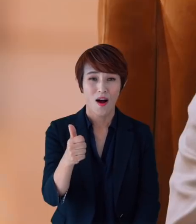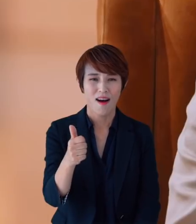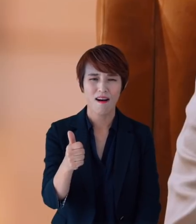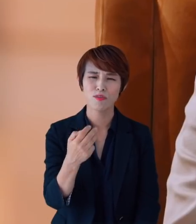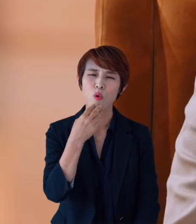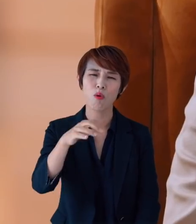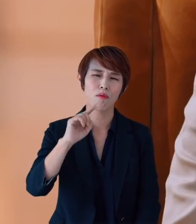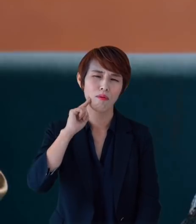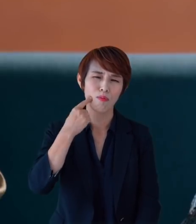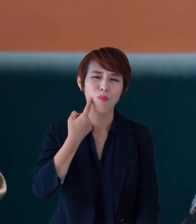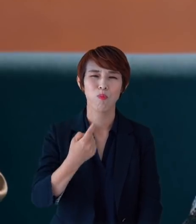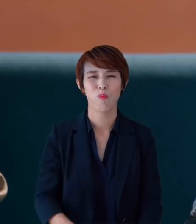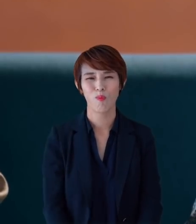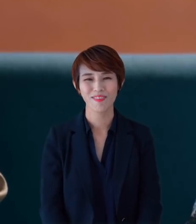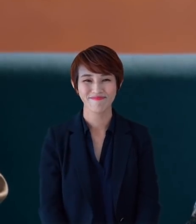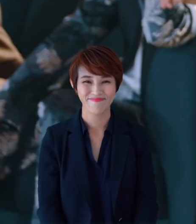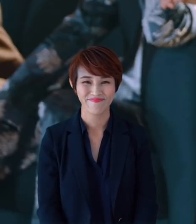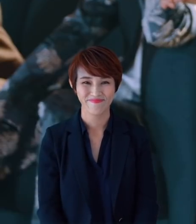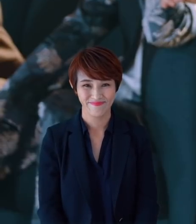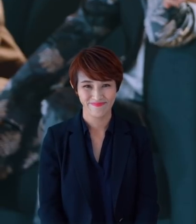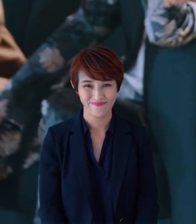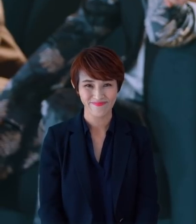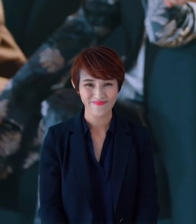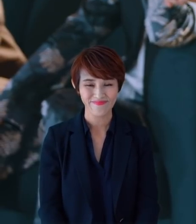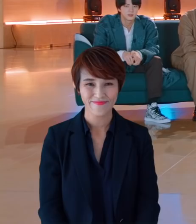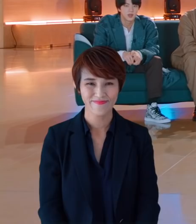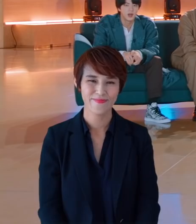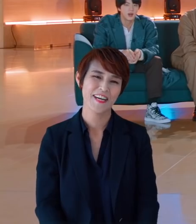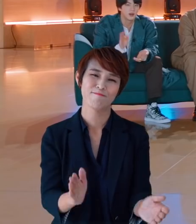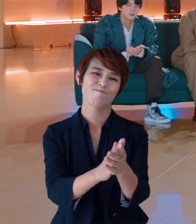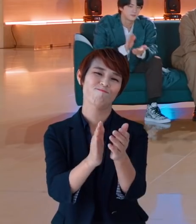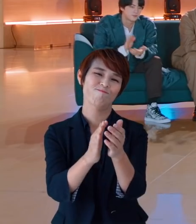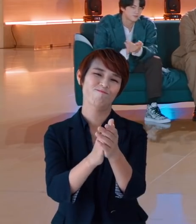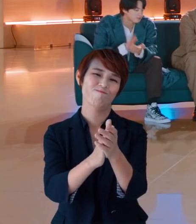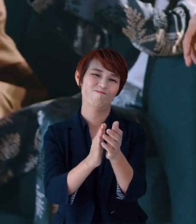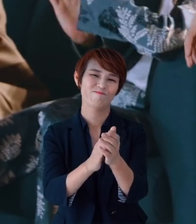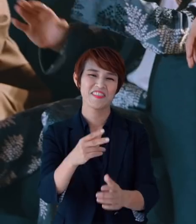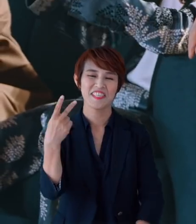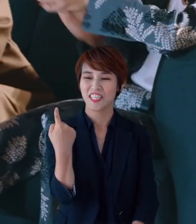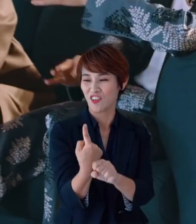Seoul is really pretty. [Admiring Seoul’s scenery] j-hope: That was up until 2020.